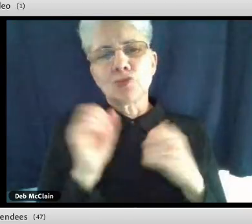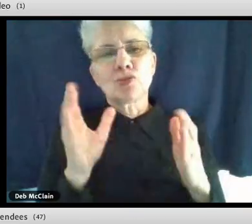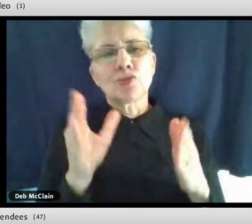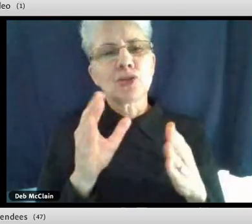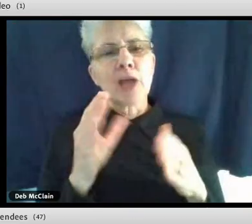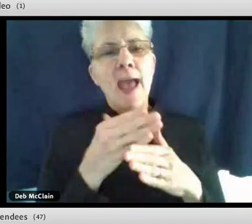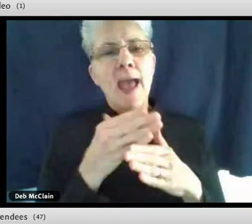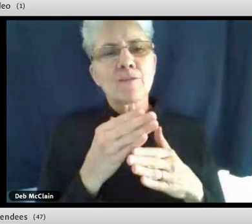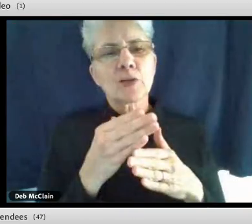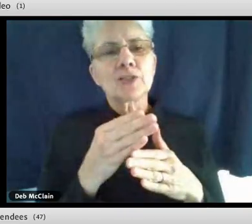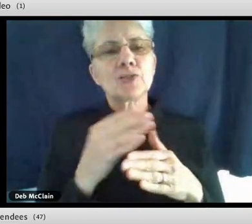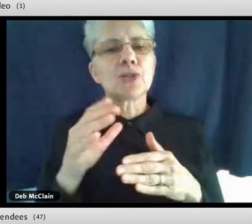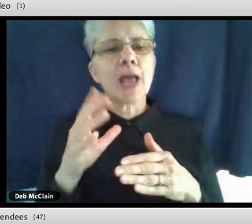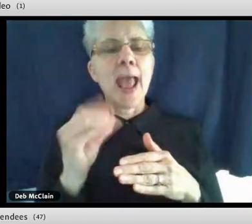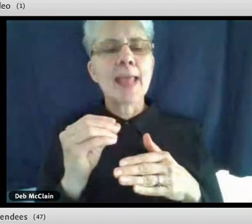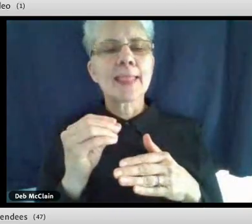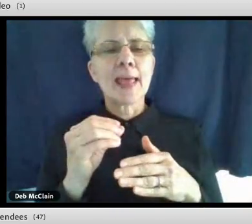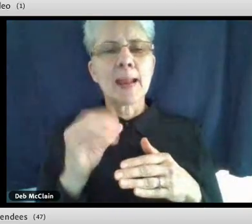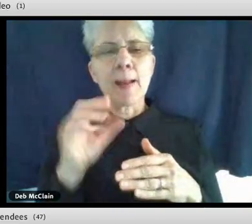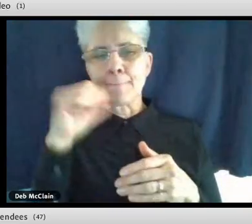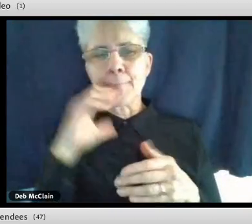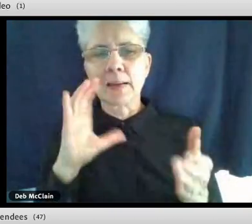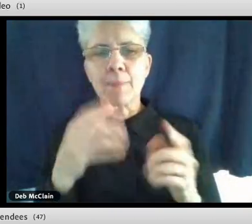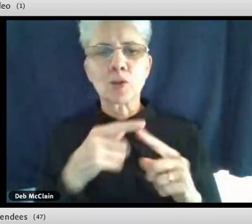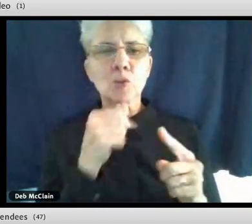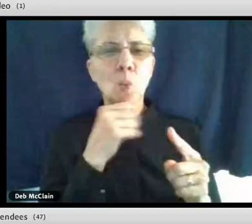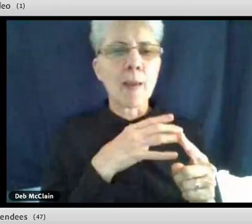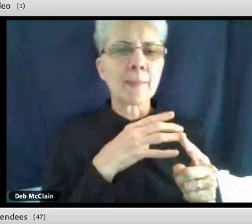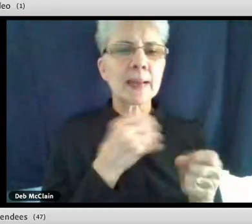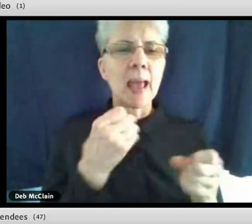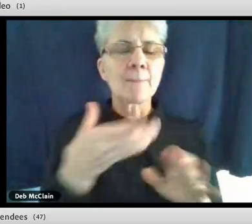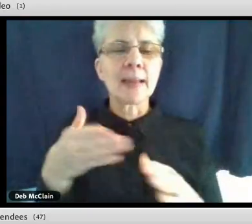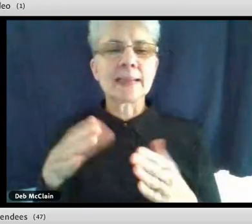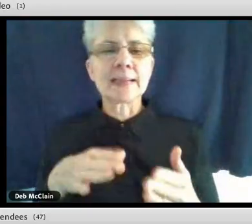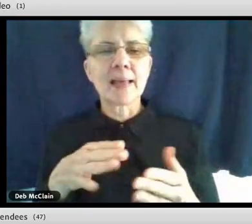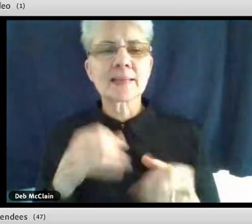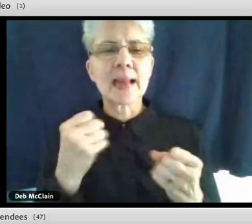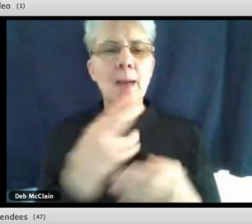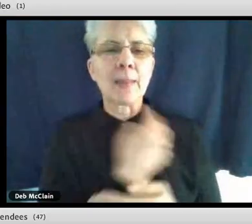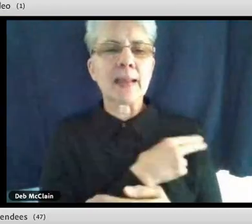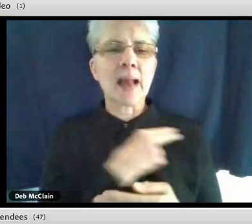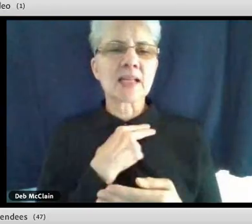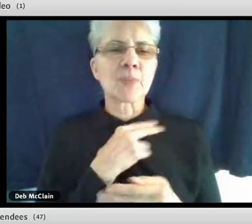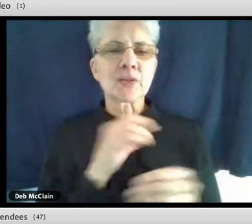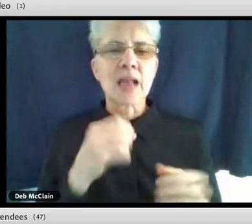average date range, men versus women, how many deaths, how many hospitalizations